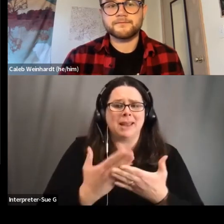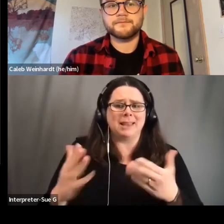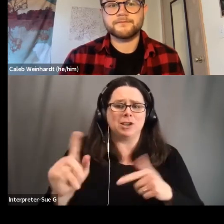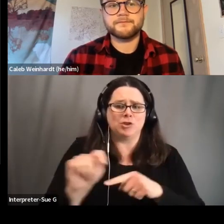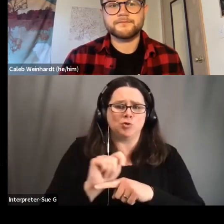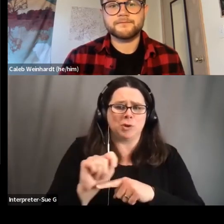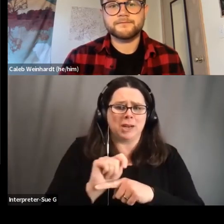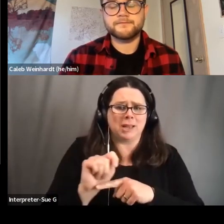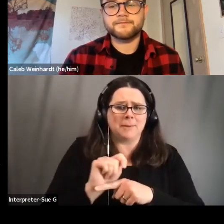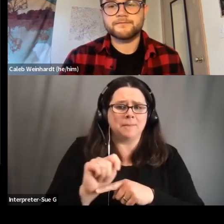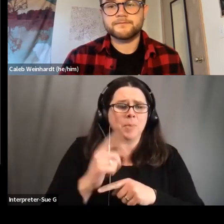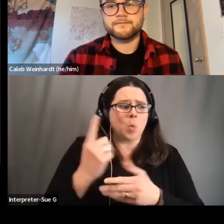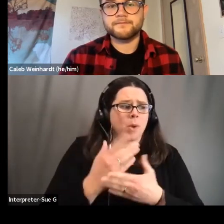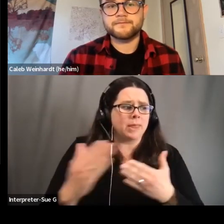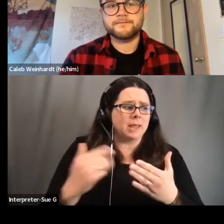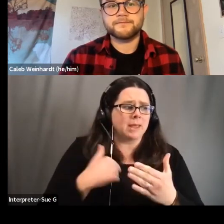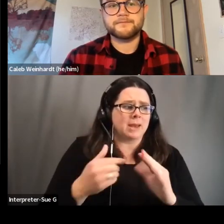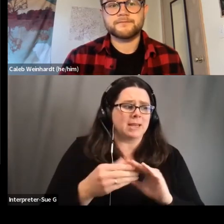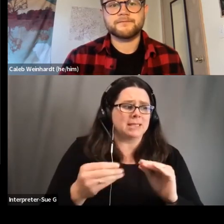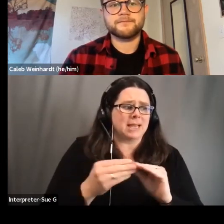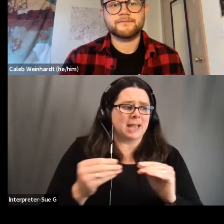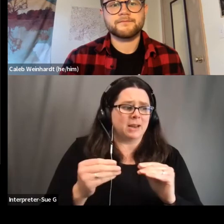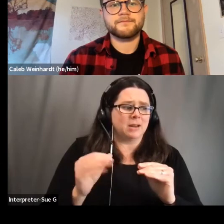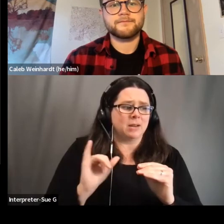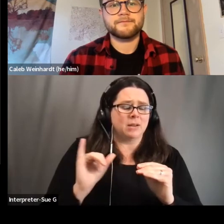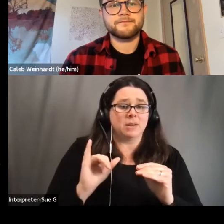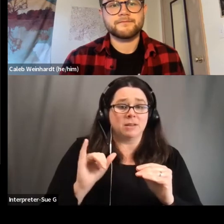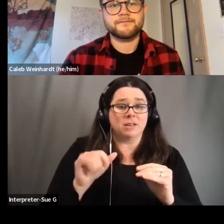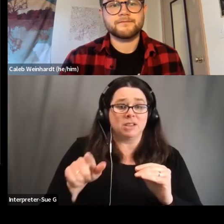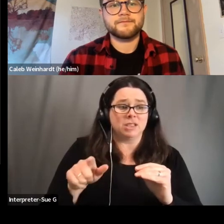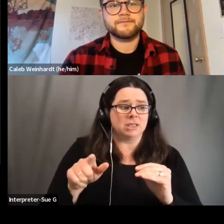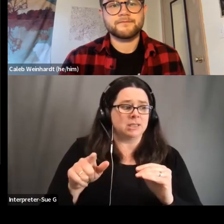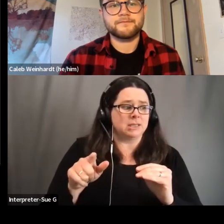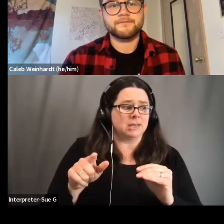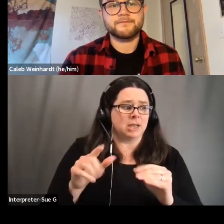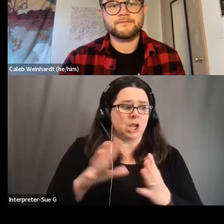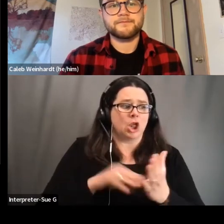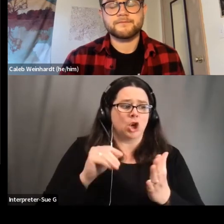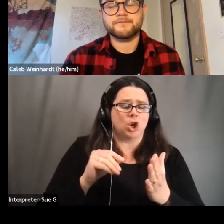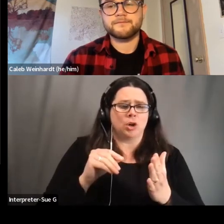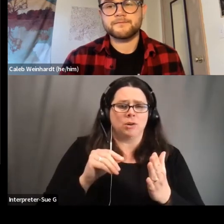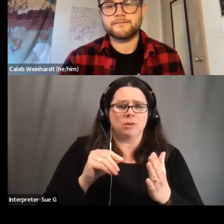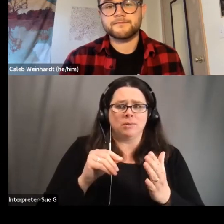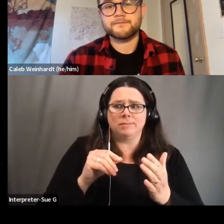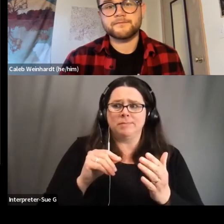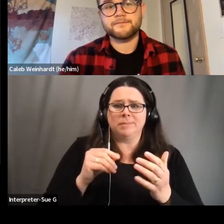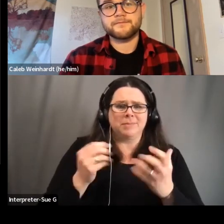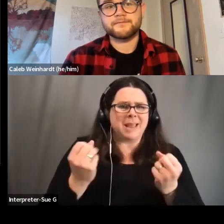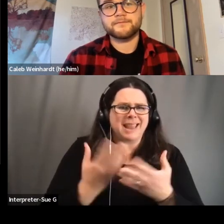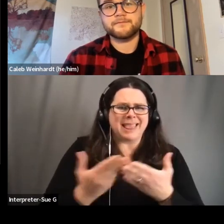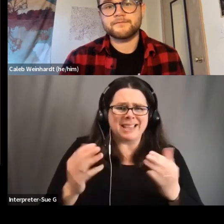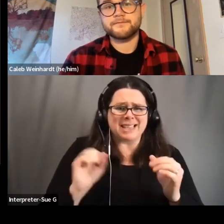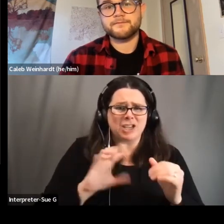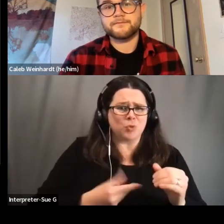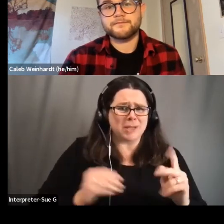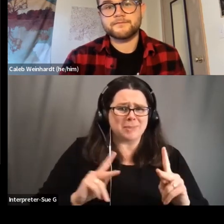one of the things that I say to people is like you know, you can learn all you want about trans folks. You can learn data, you can do all your research